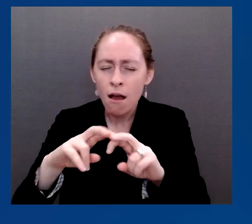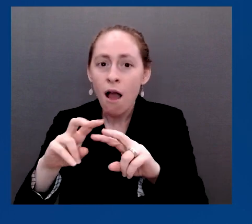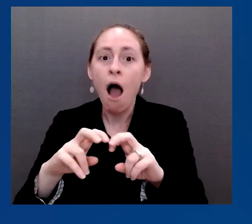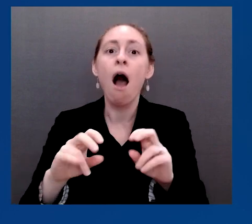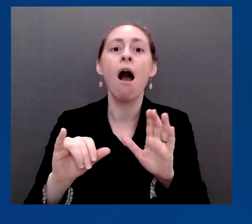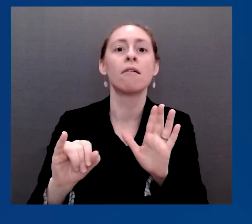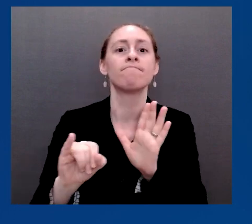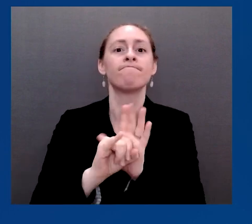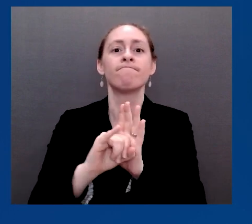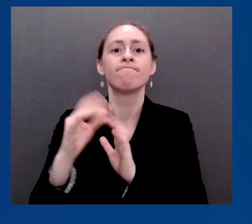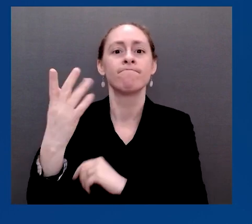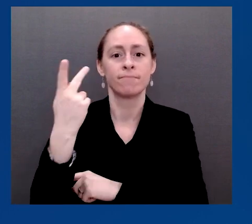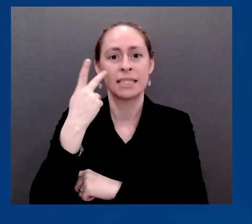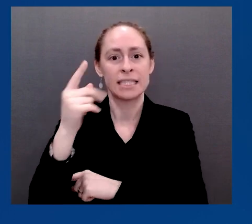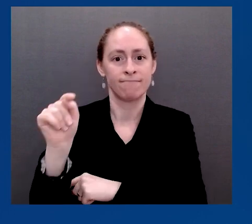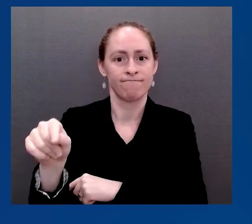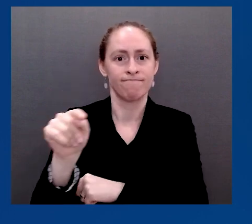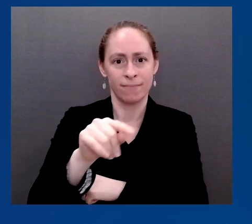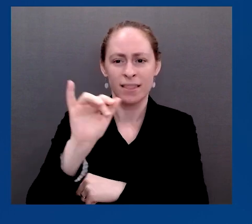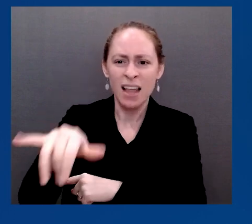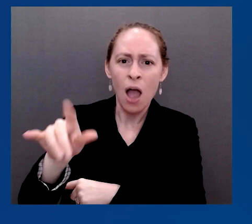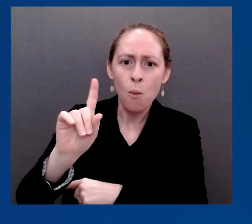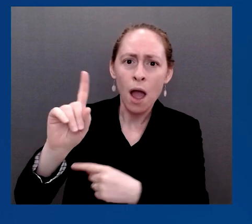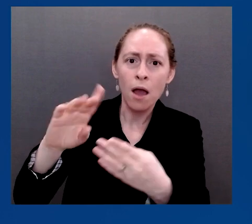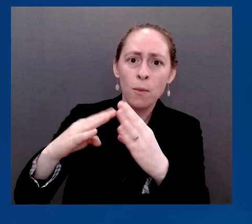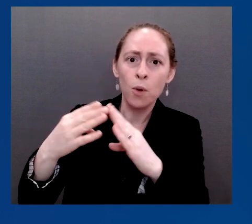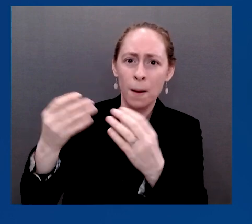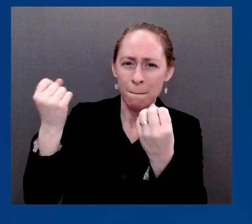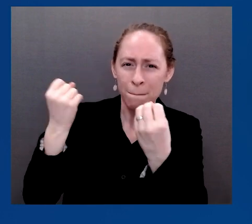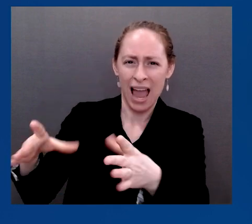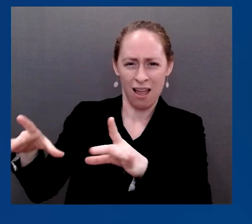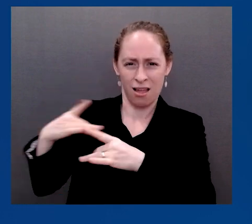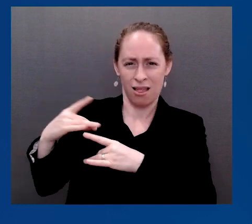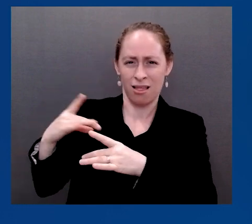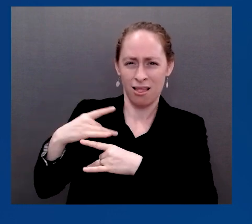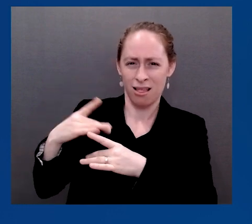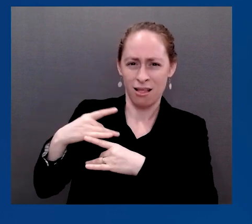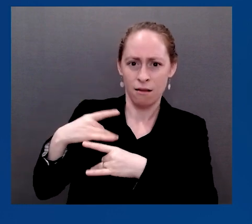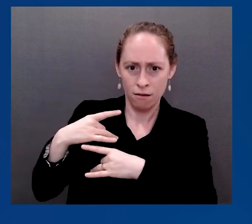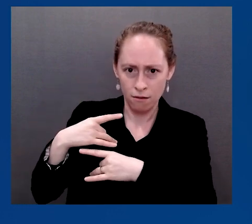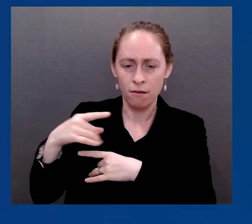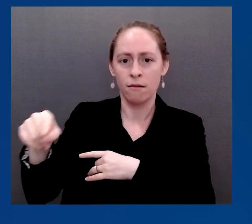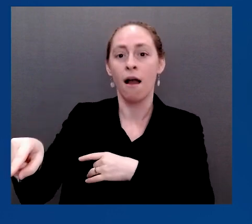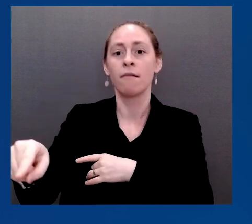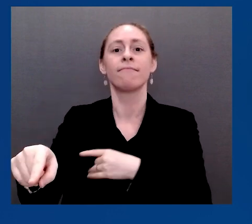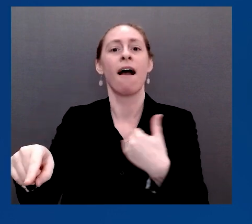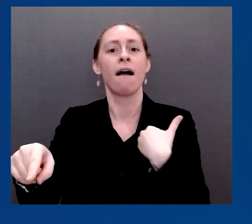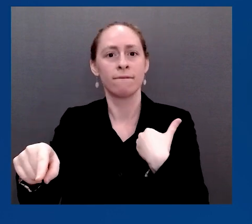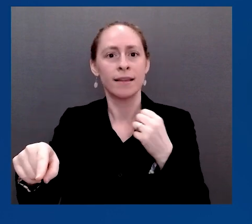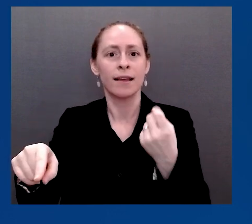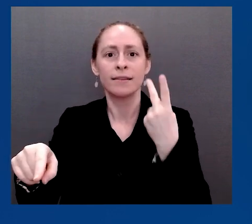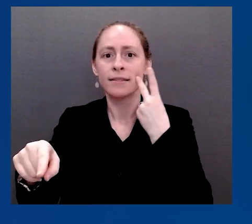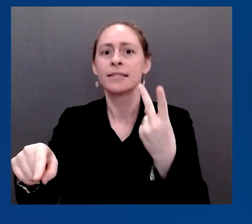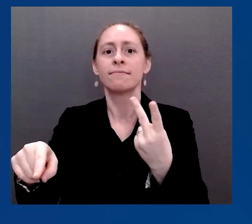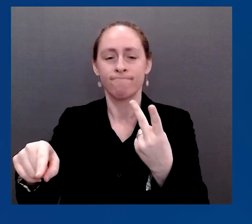Last week, CDC publicly released national wastewater surveillance data, tracking more than 400 testing sites